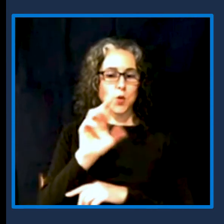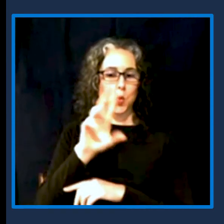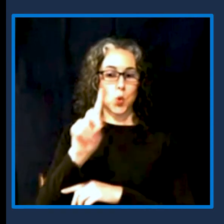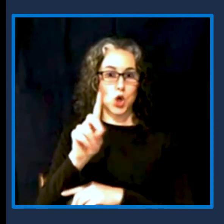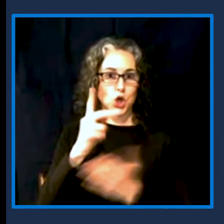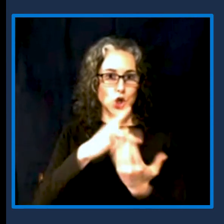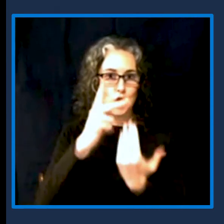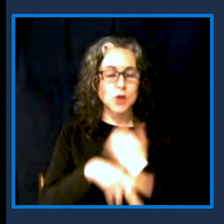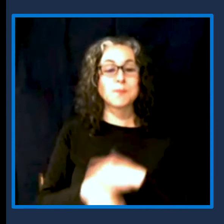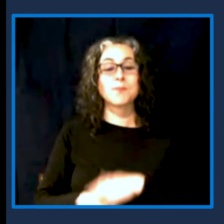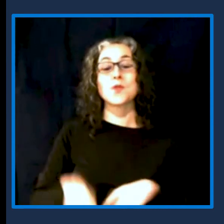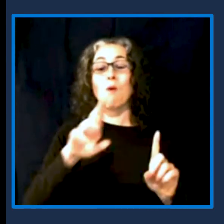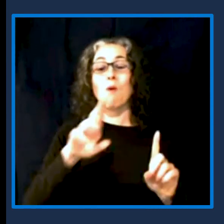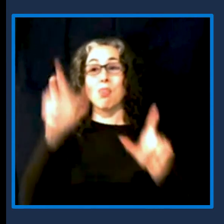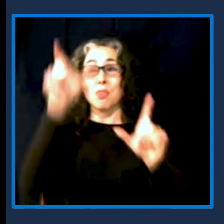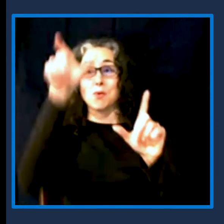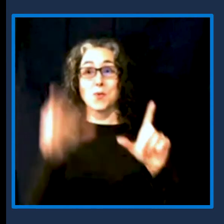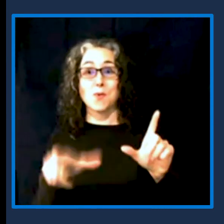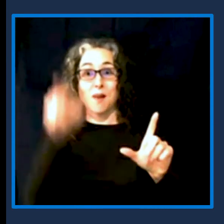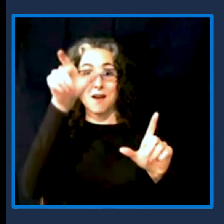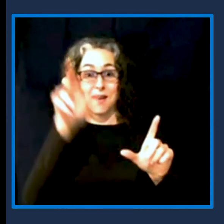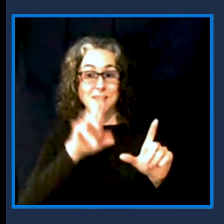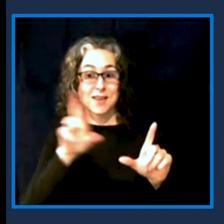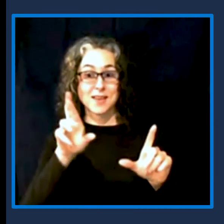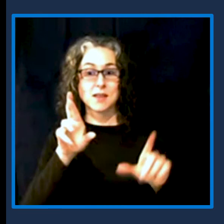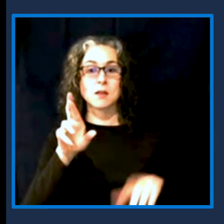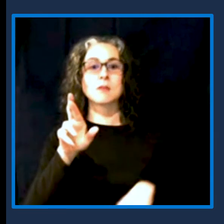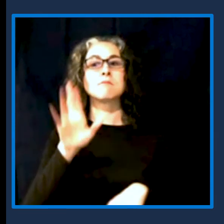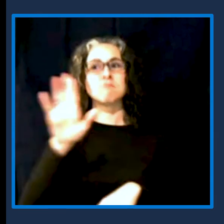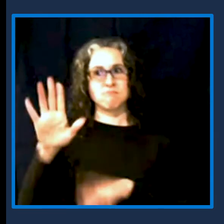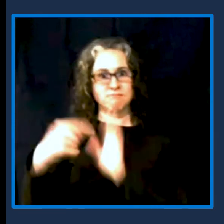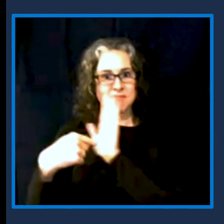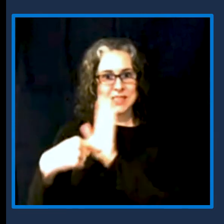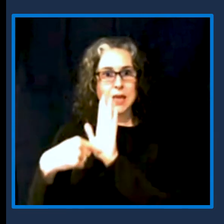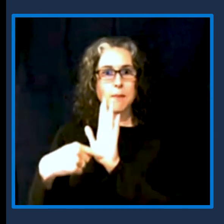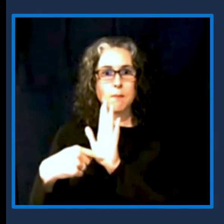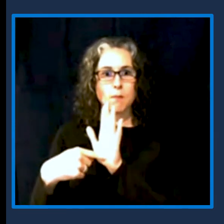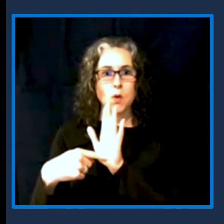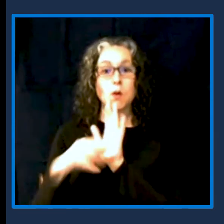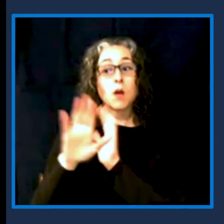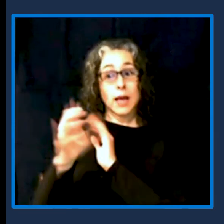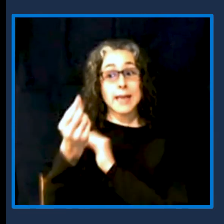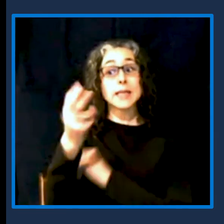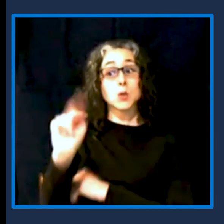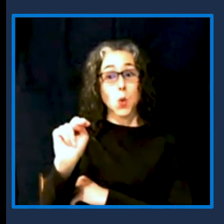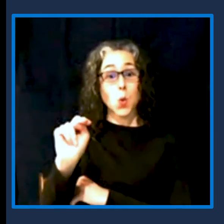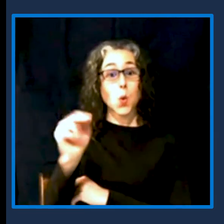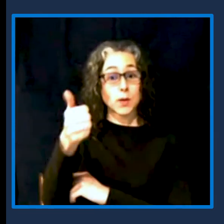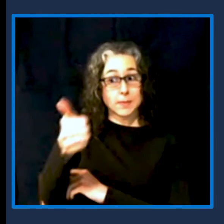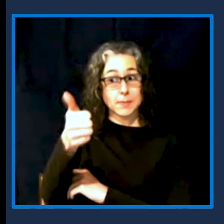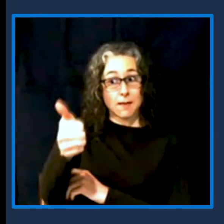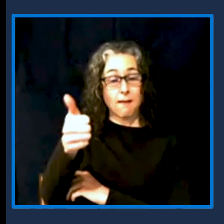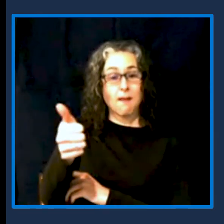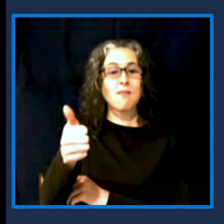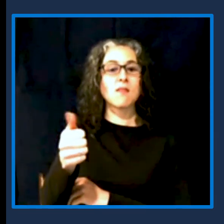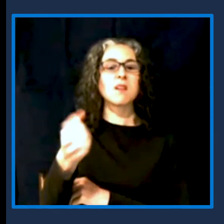on the right the example is what he was able to produce on his own independently within 12 minutes